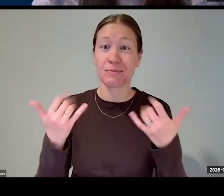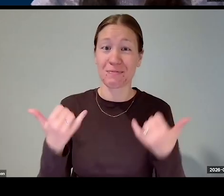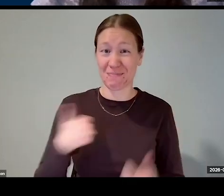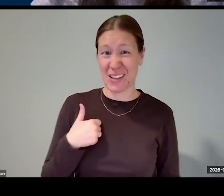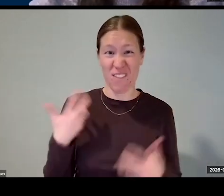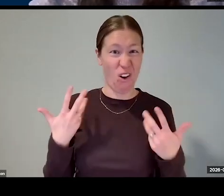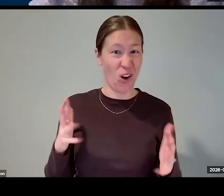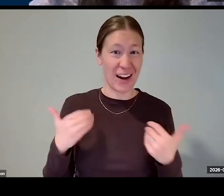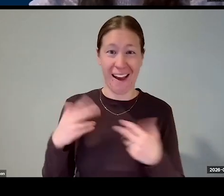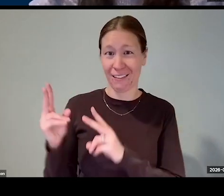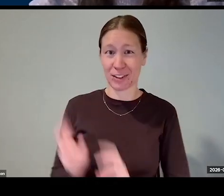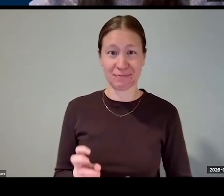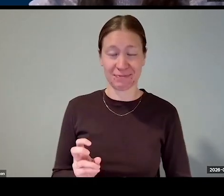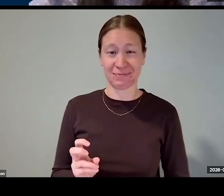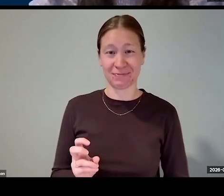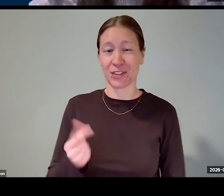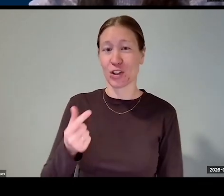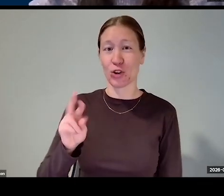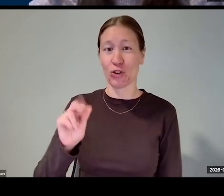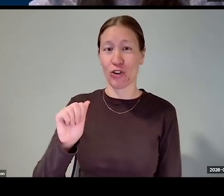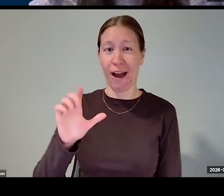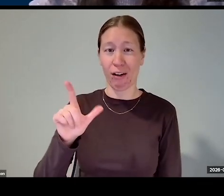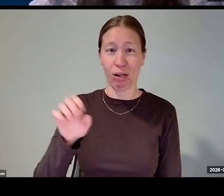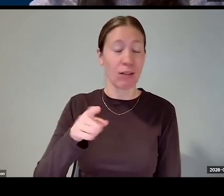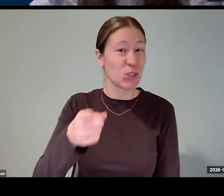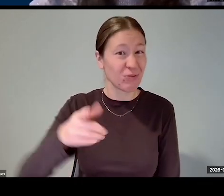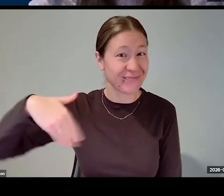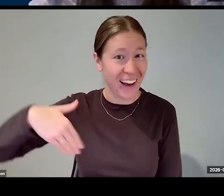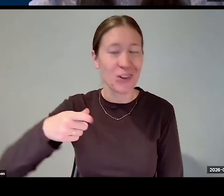If you do not, you can find it on the U of M accessibility website.